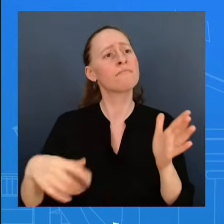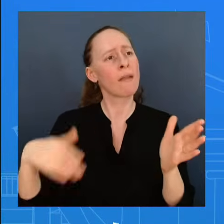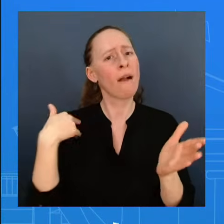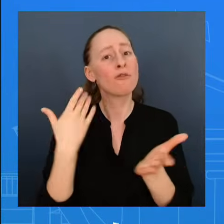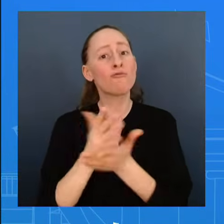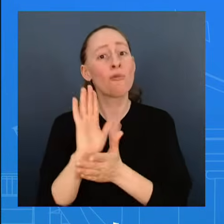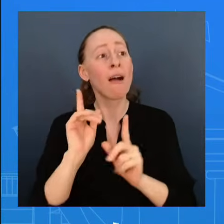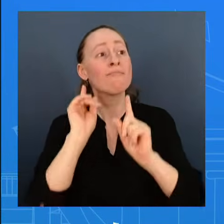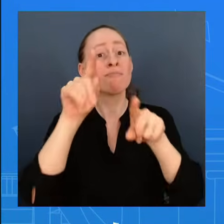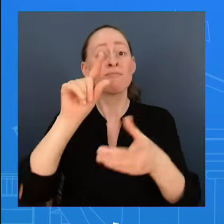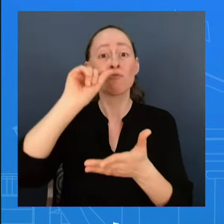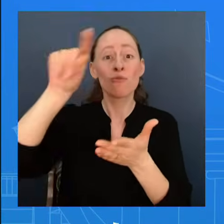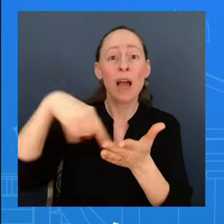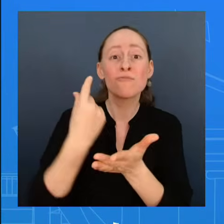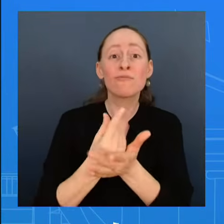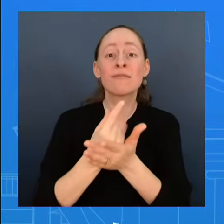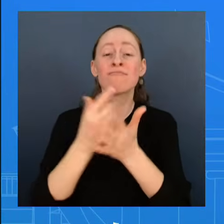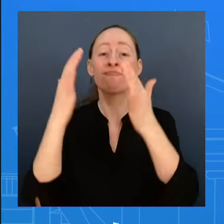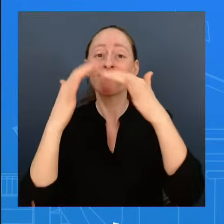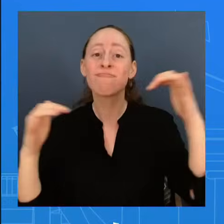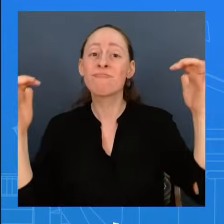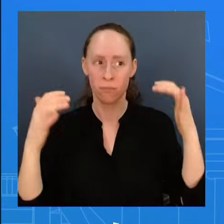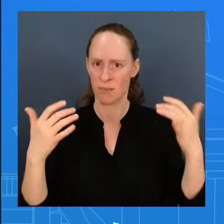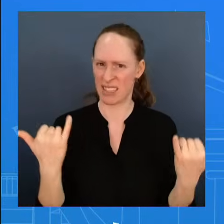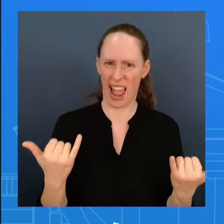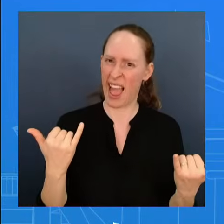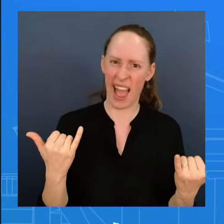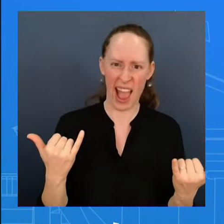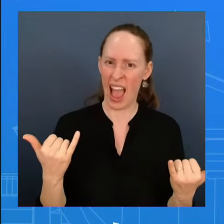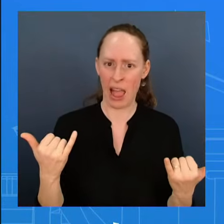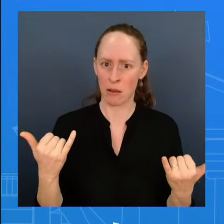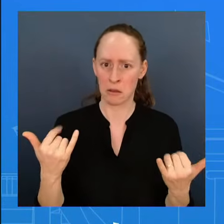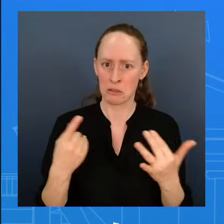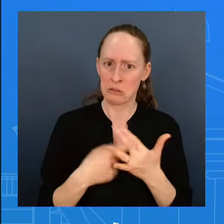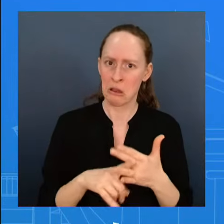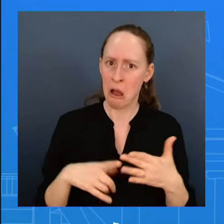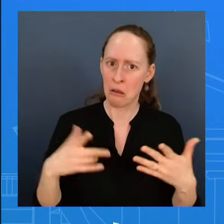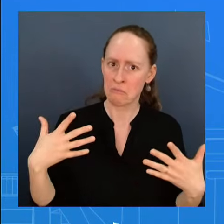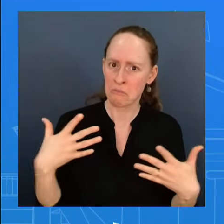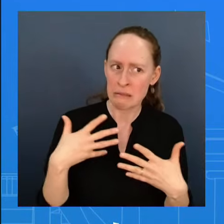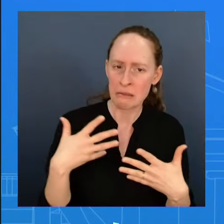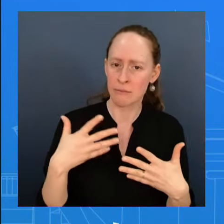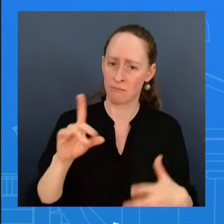And what we're seeing is a small percentage of students. That's what we're seeing. They should not be able to disturb